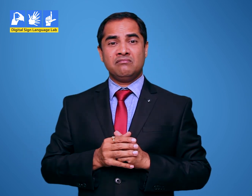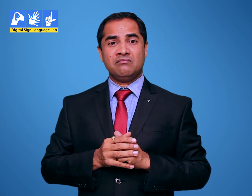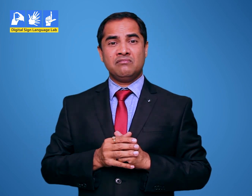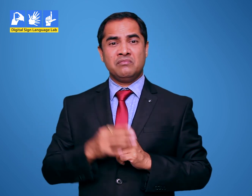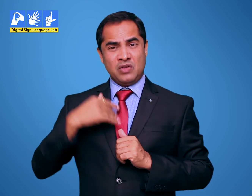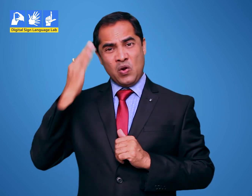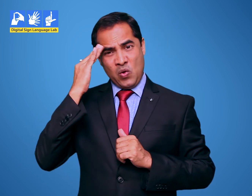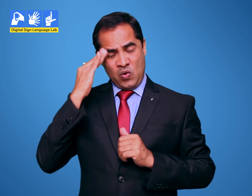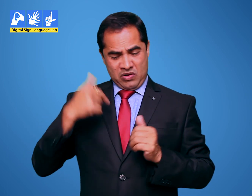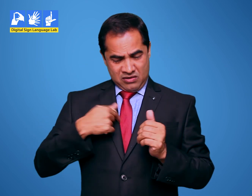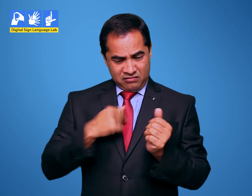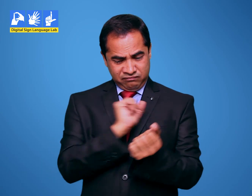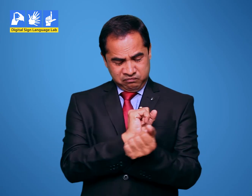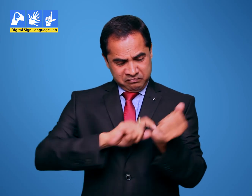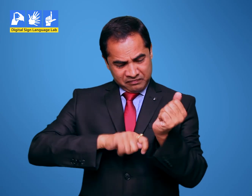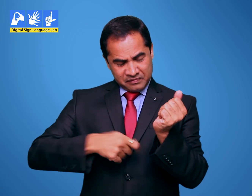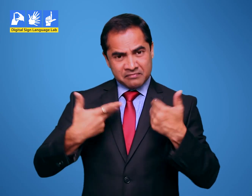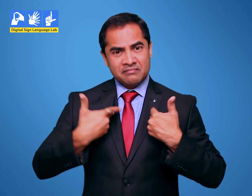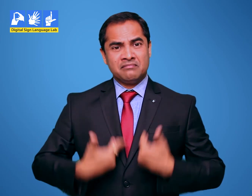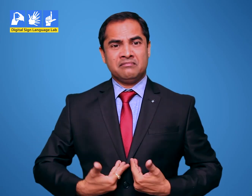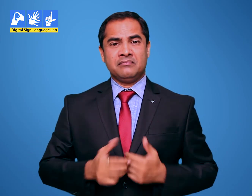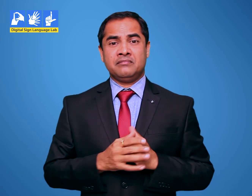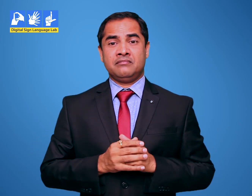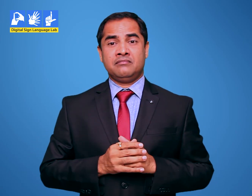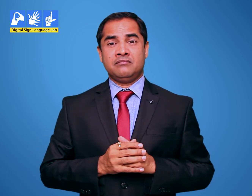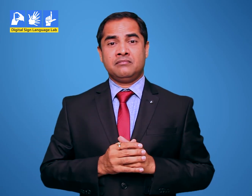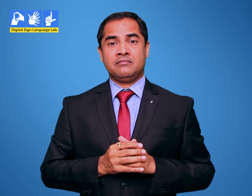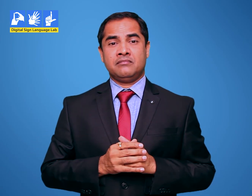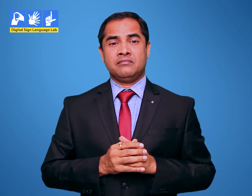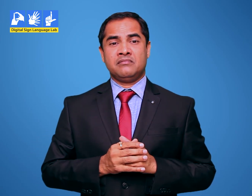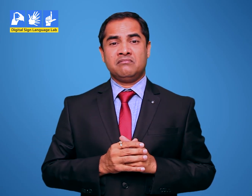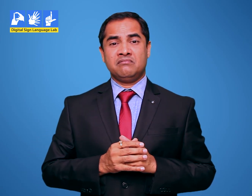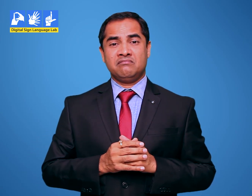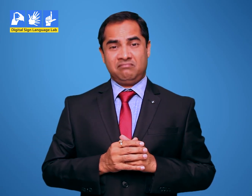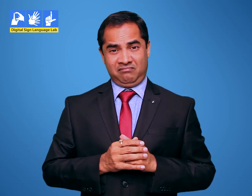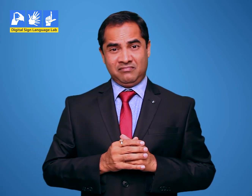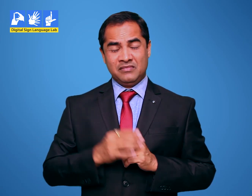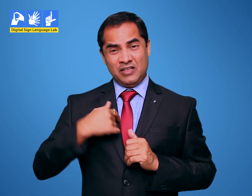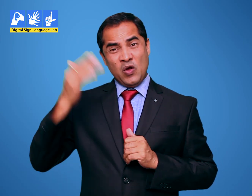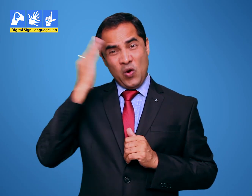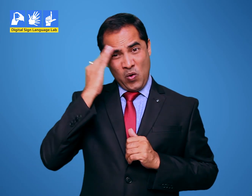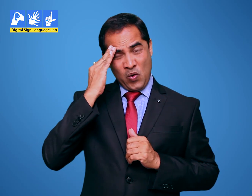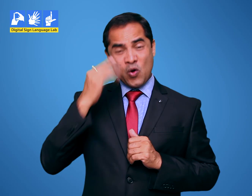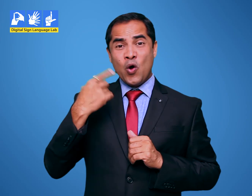and the chains on all of my people were the chains on me. I knew that the